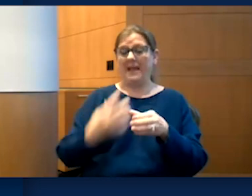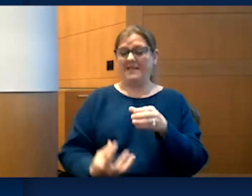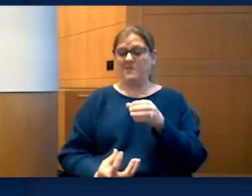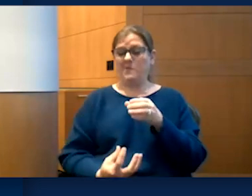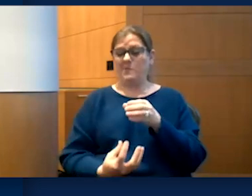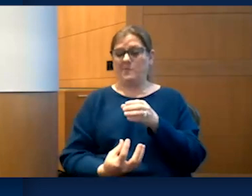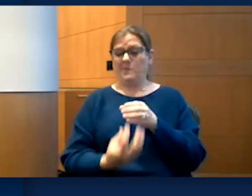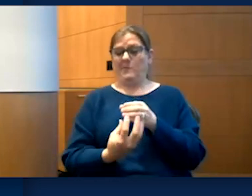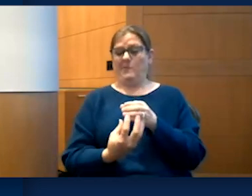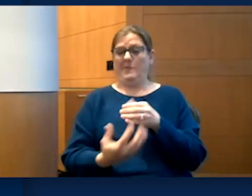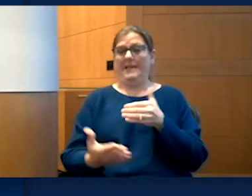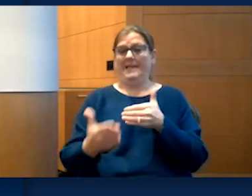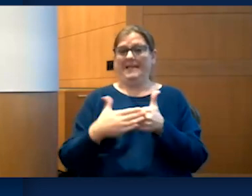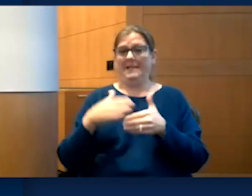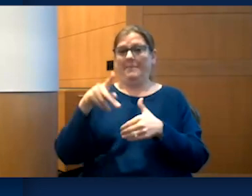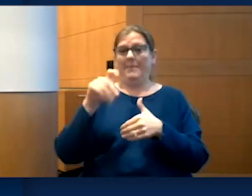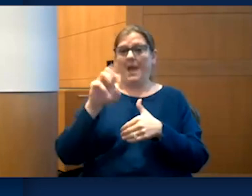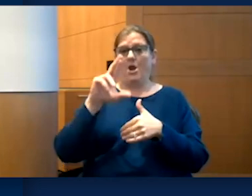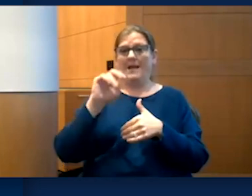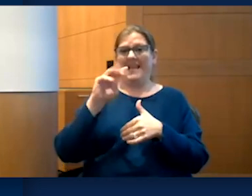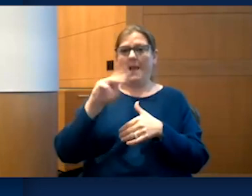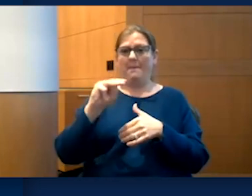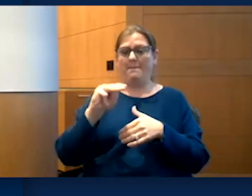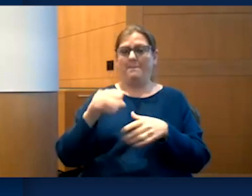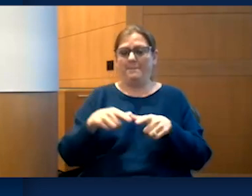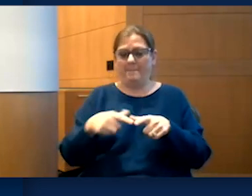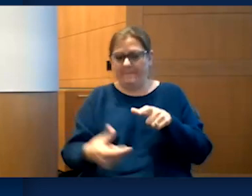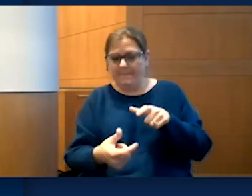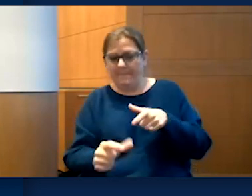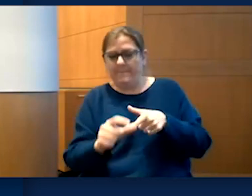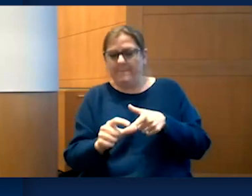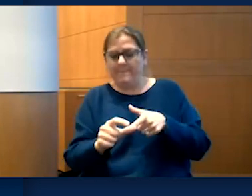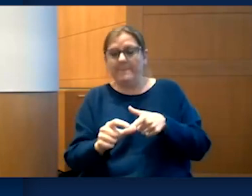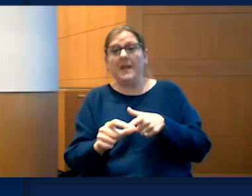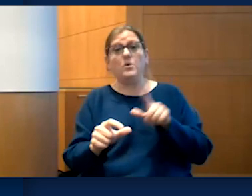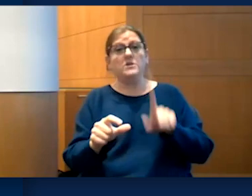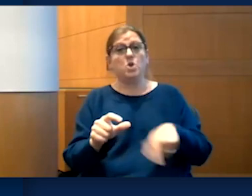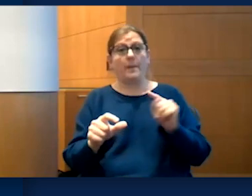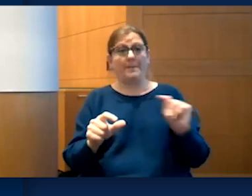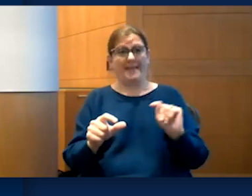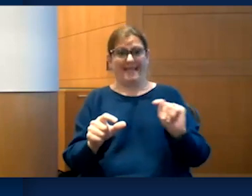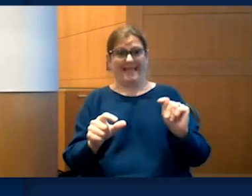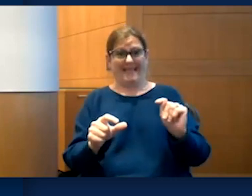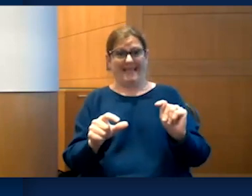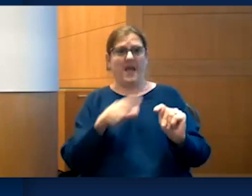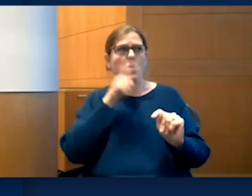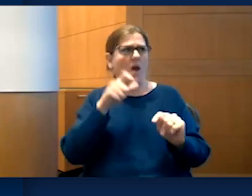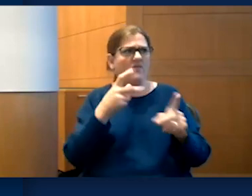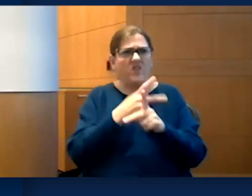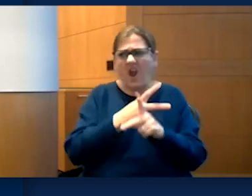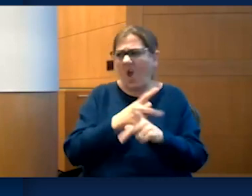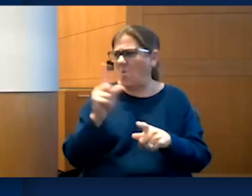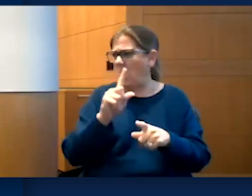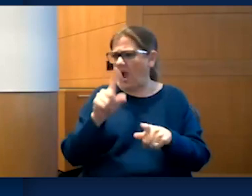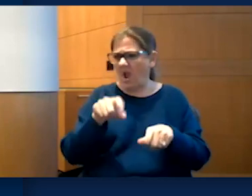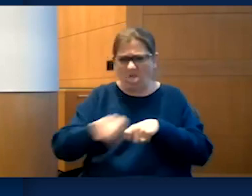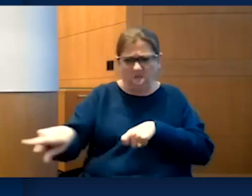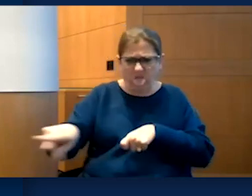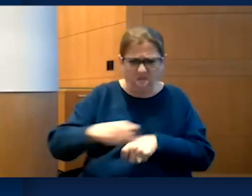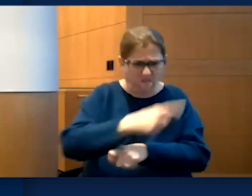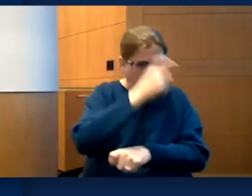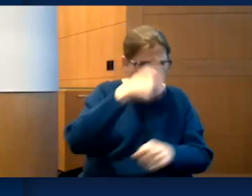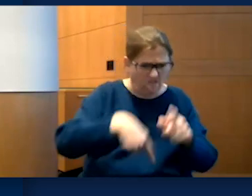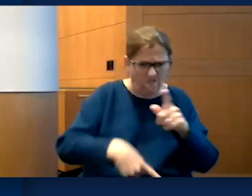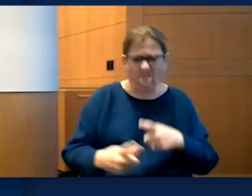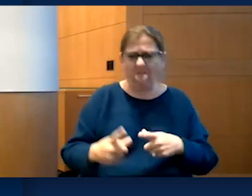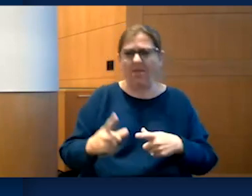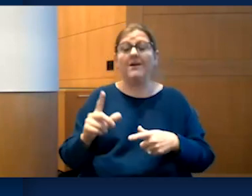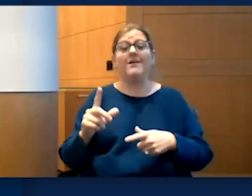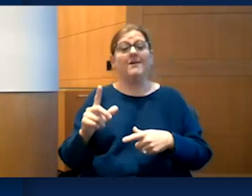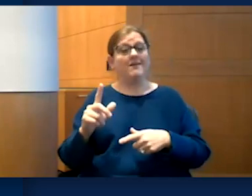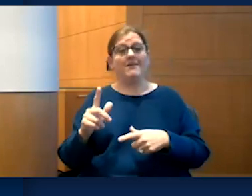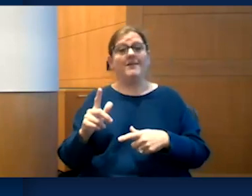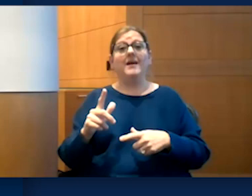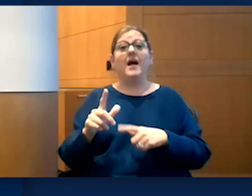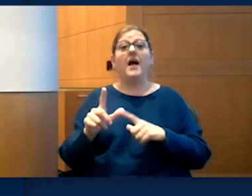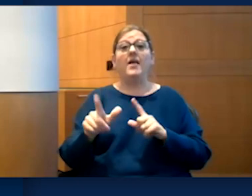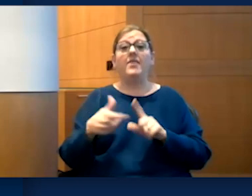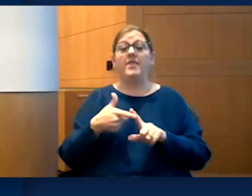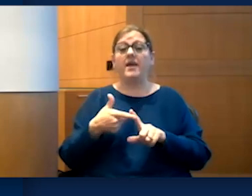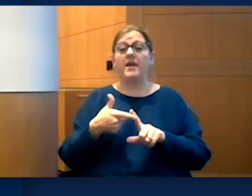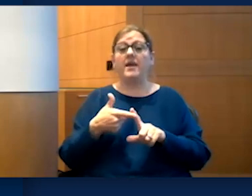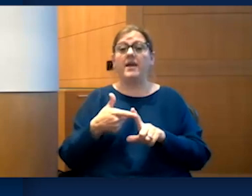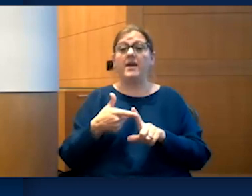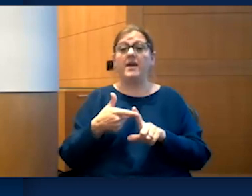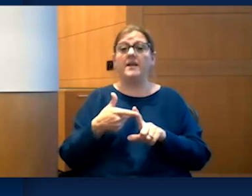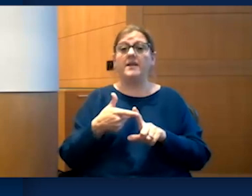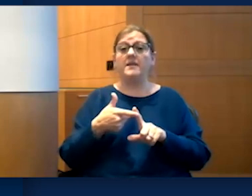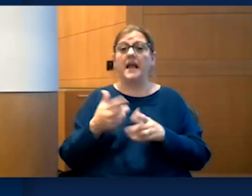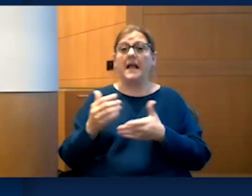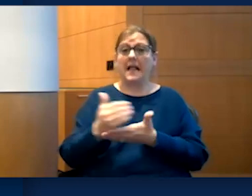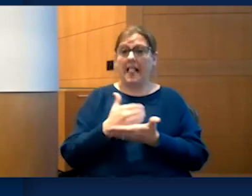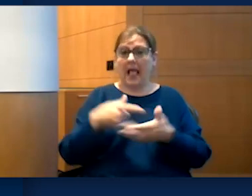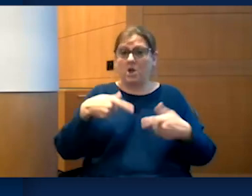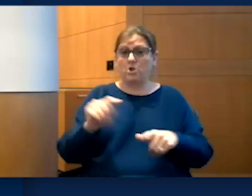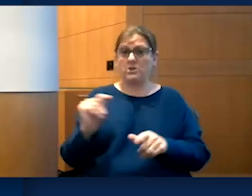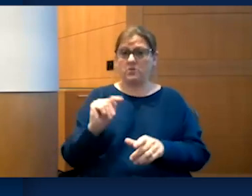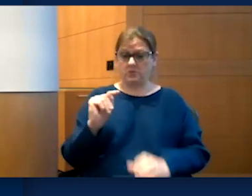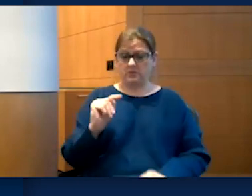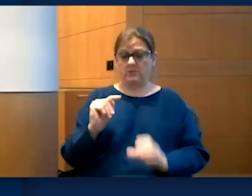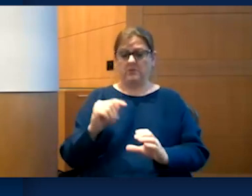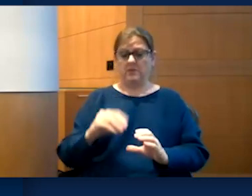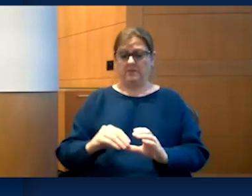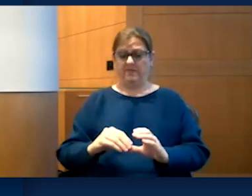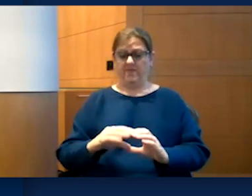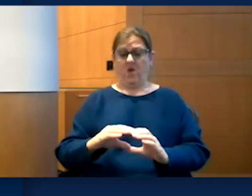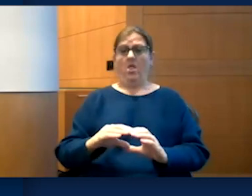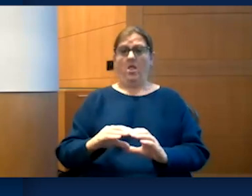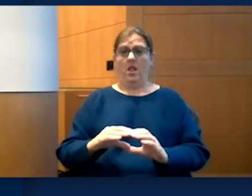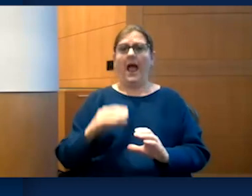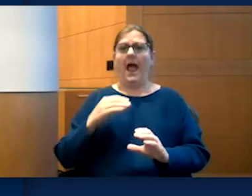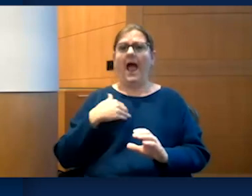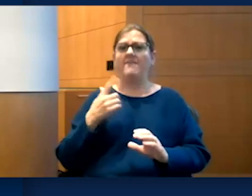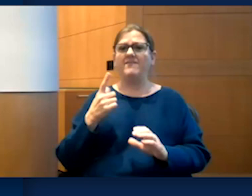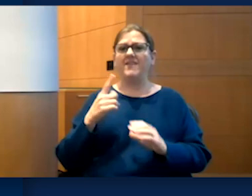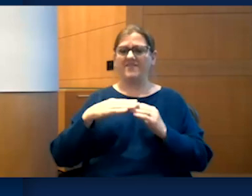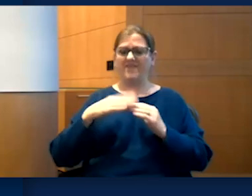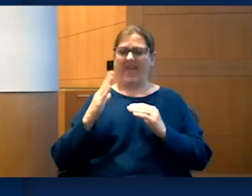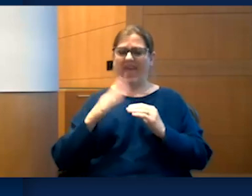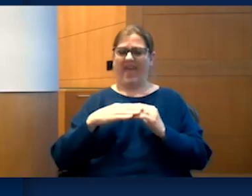This is particularly looking at collecting that first 20cc at the time she sits down to void. This is select collected in a device that fits tightly against the woman's pareneum and it allows her to start her stream so she doesn't figure out where it's going to come out. And then she looks at allowing that to fill. It automatically switches with a one-way valve to dispose of the rest of the urine into the toilet.